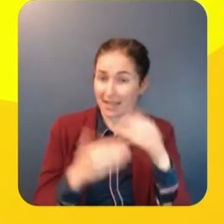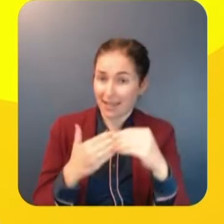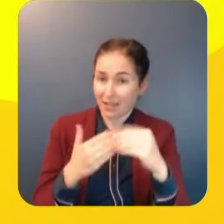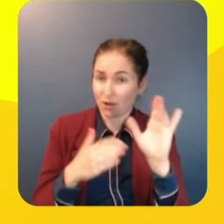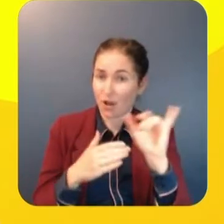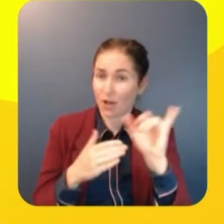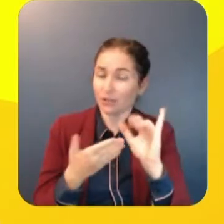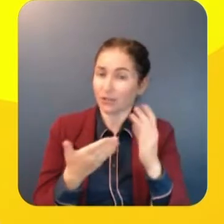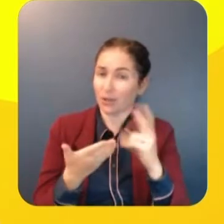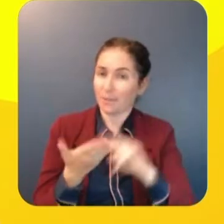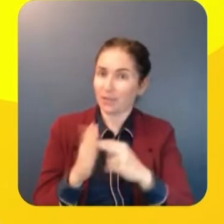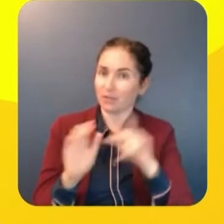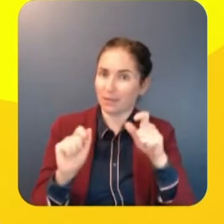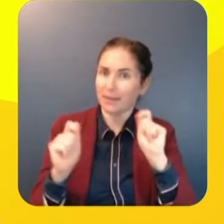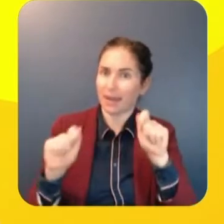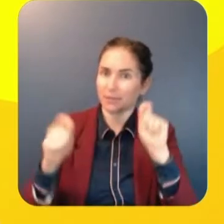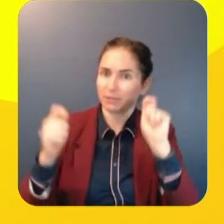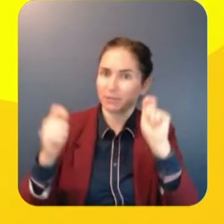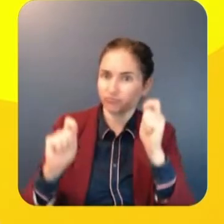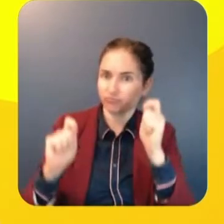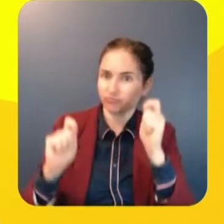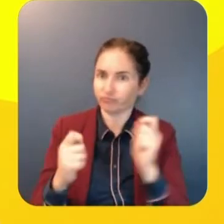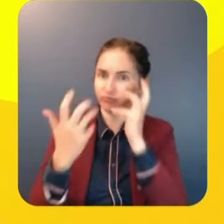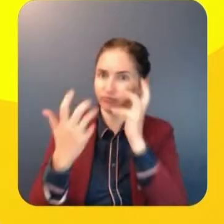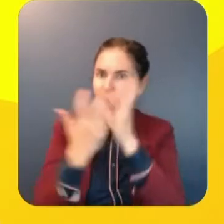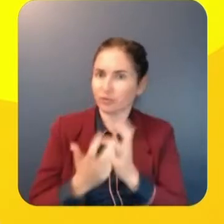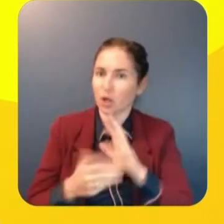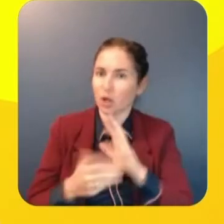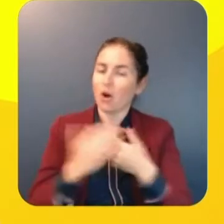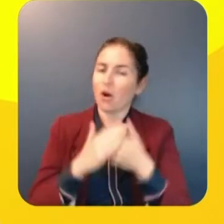Because you need to relate to all the different people who you serve in